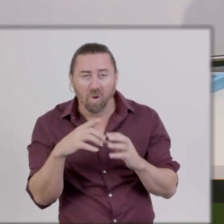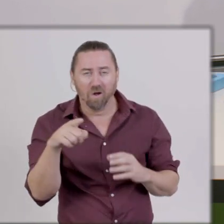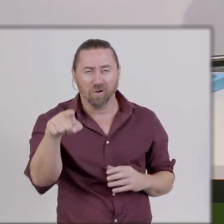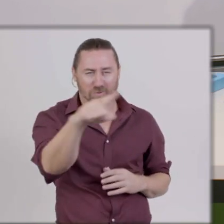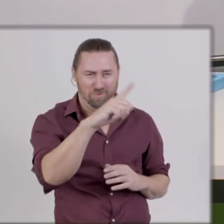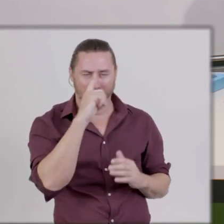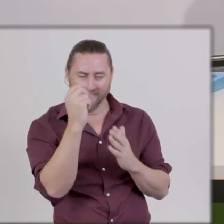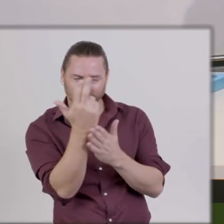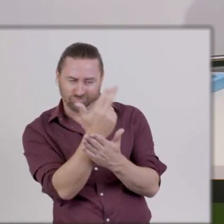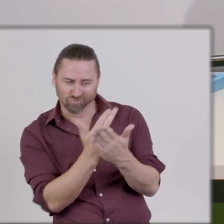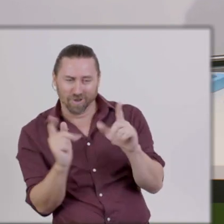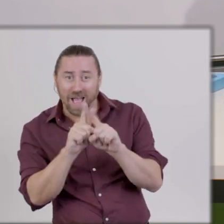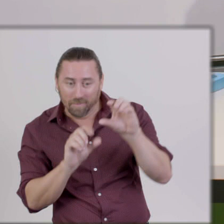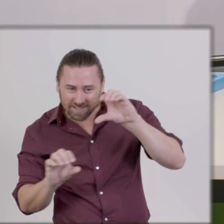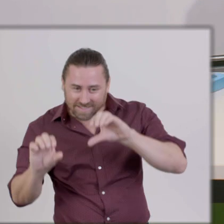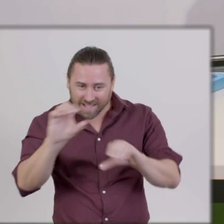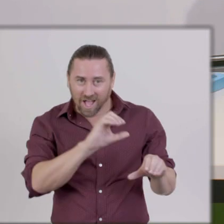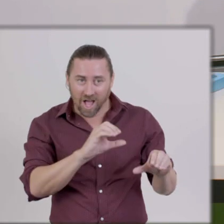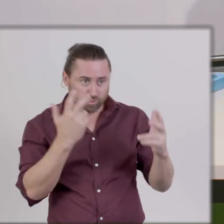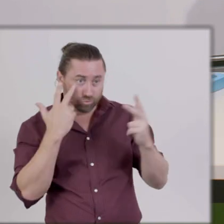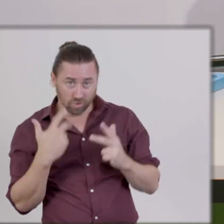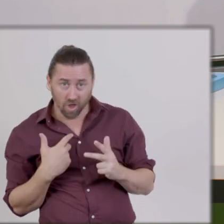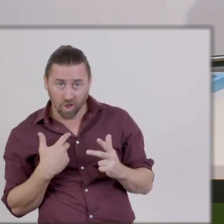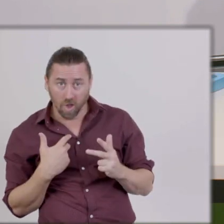You could make a scientific drawing, to show yourself in action.